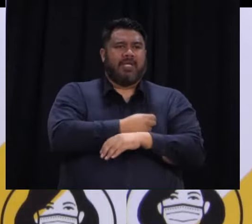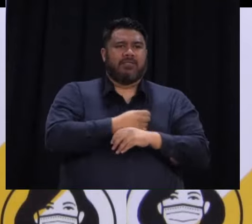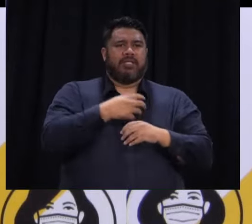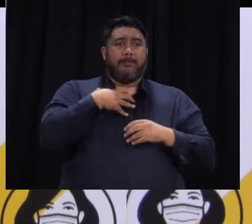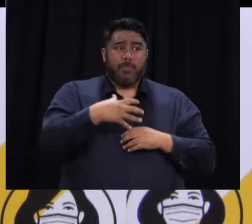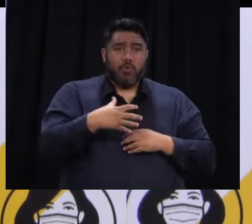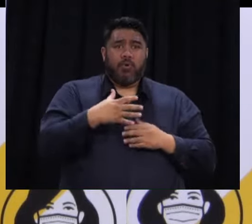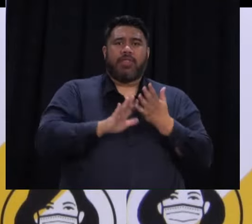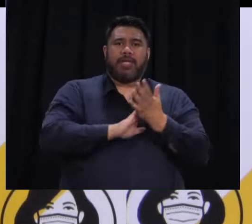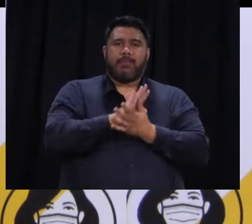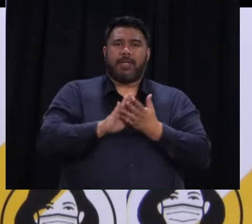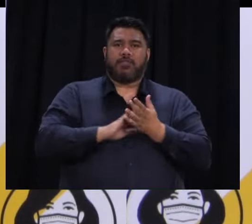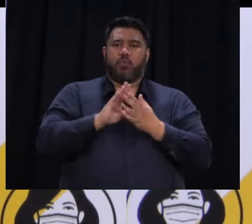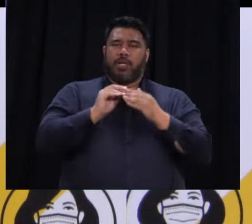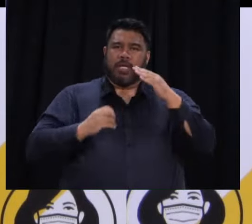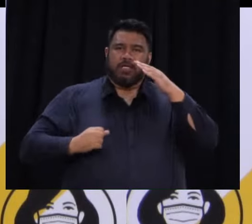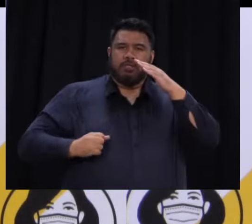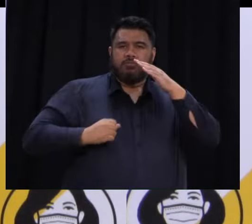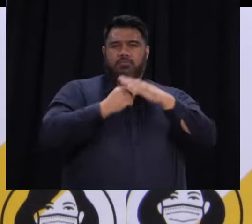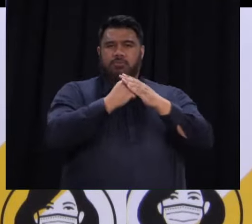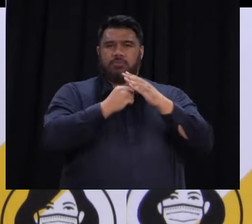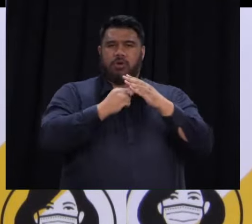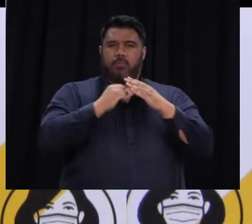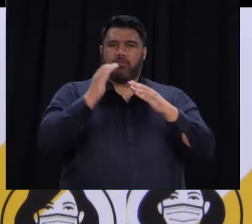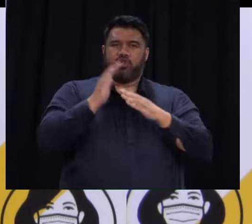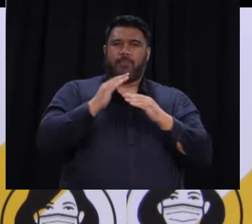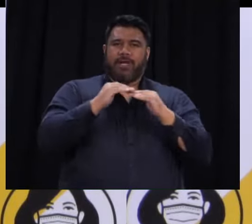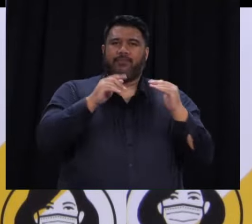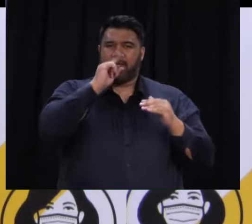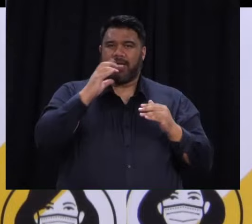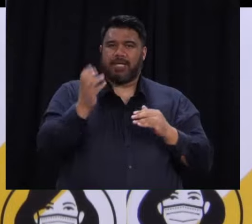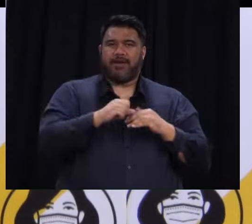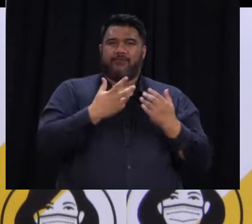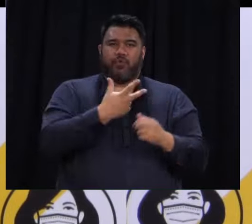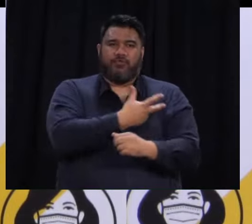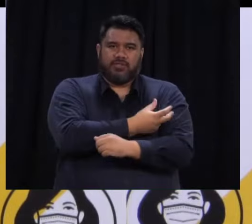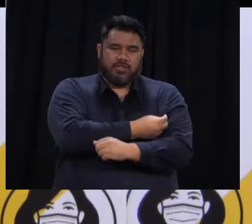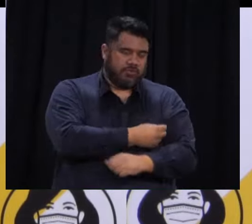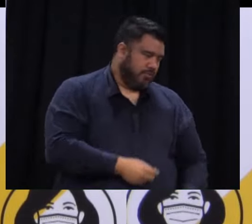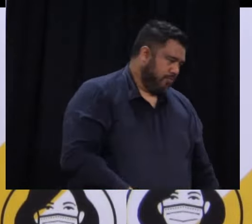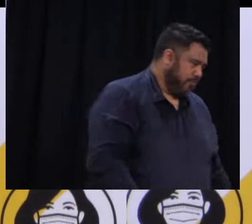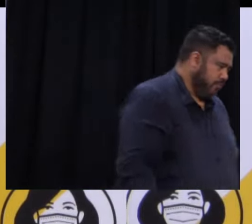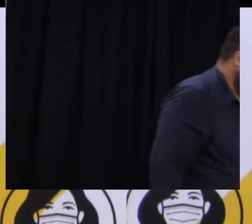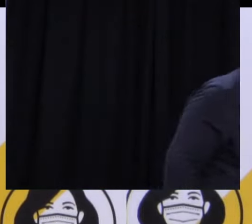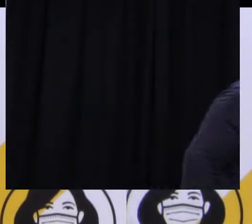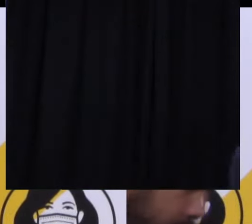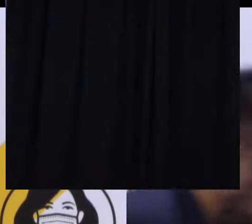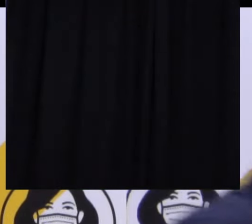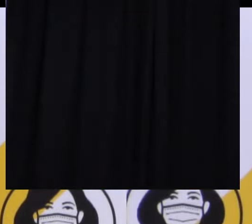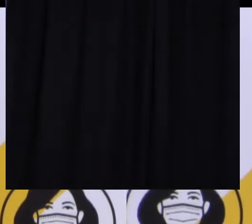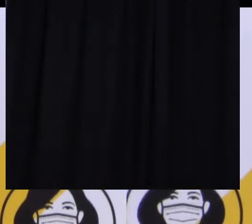New Zealand. But now our job collectively as a country is to ramp that up so that we do get